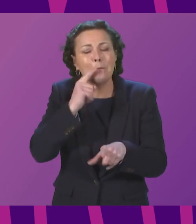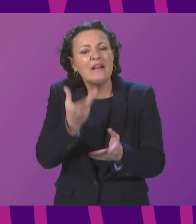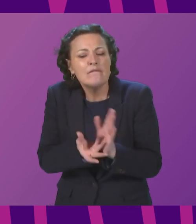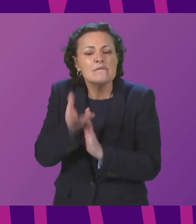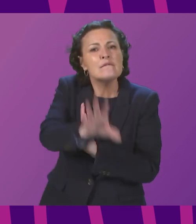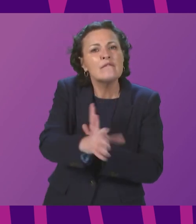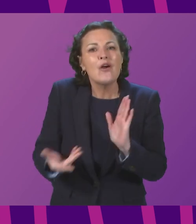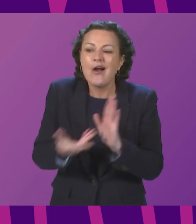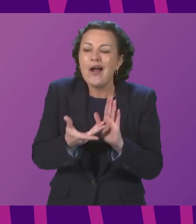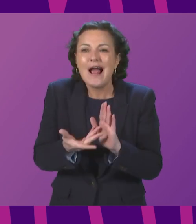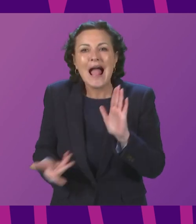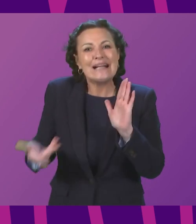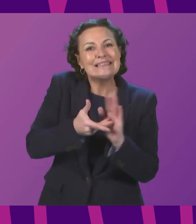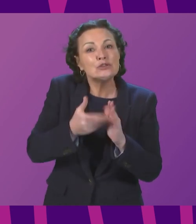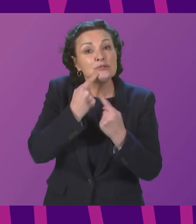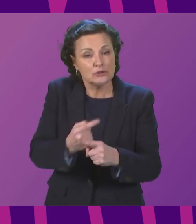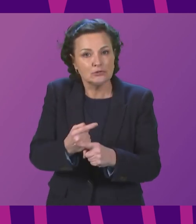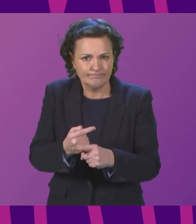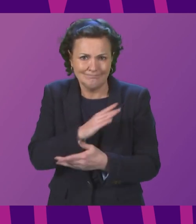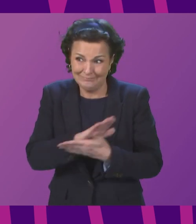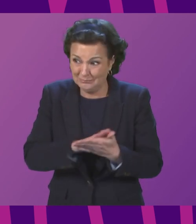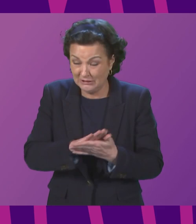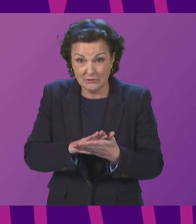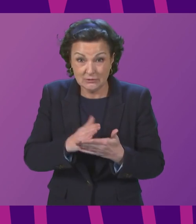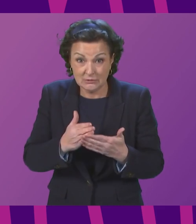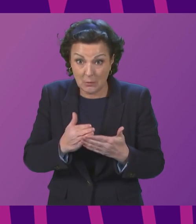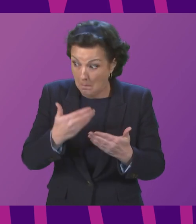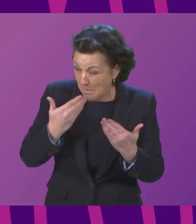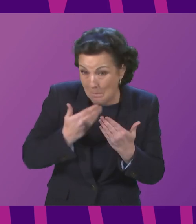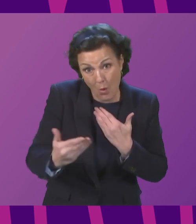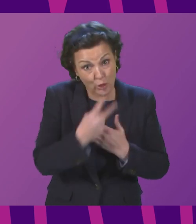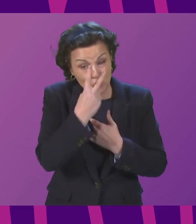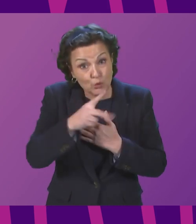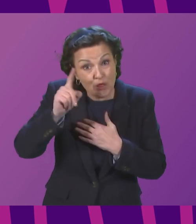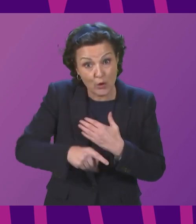resulted in there being more than 2,000 extra teachers in our schools than was the case